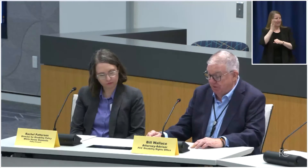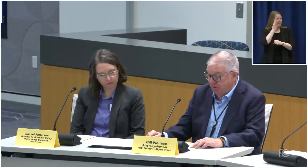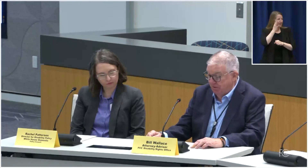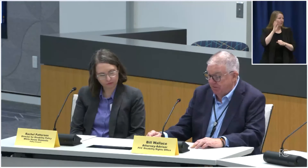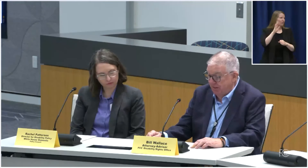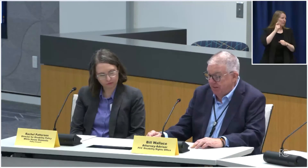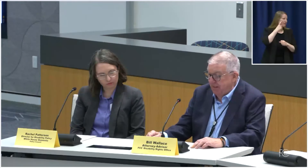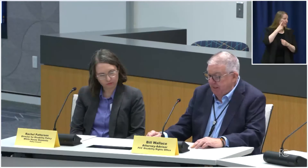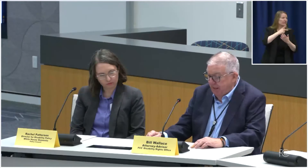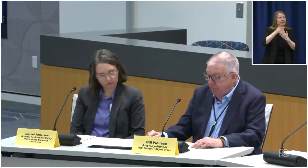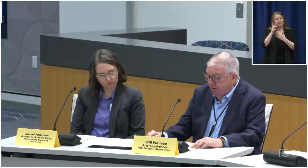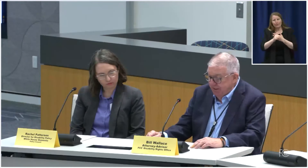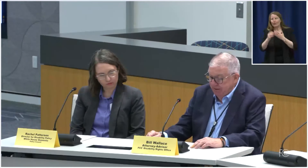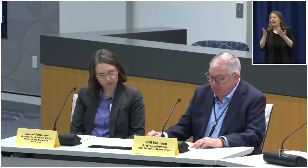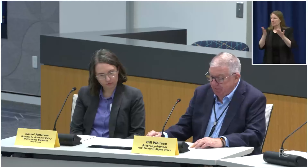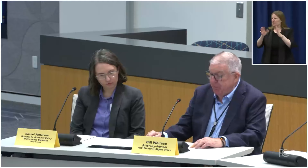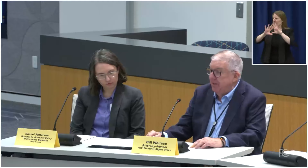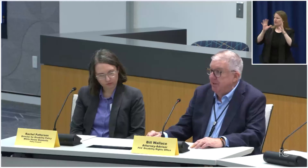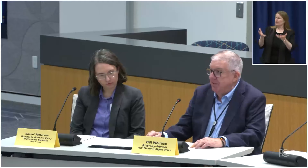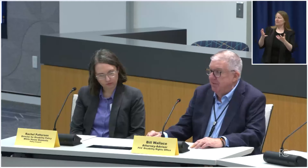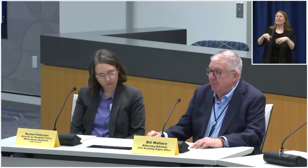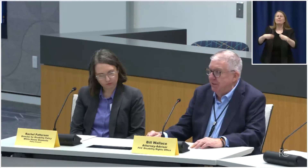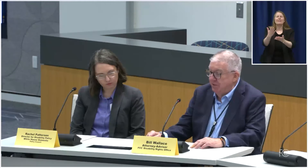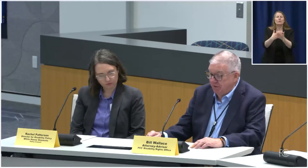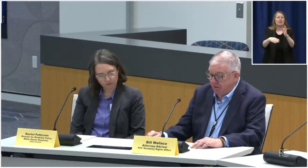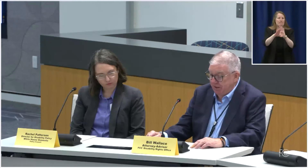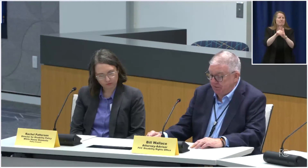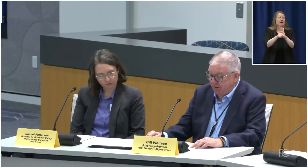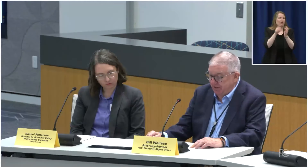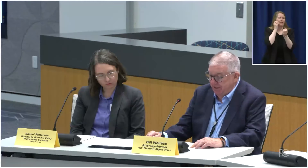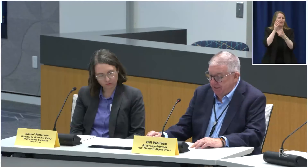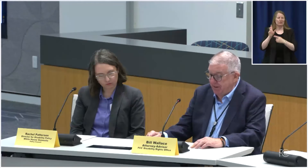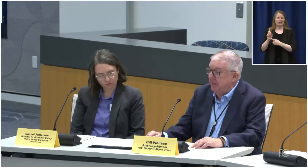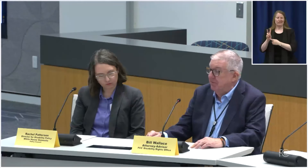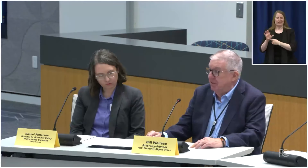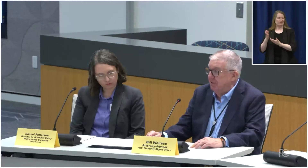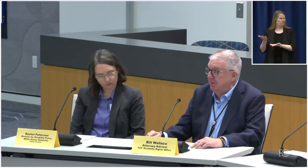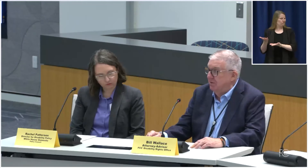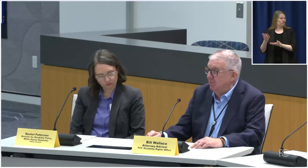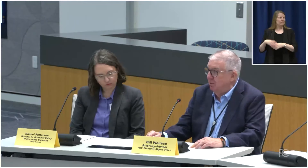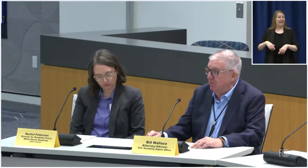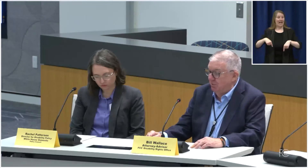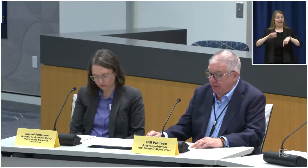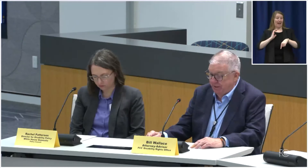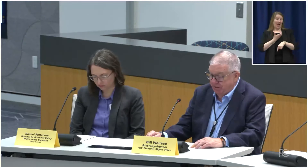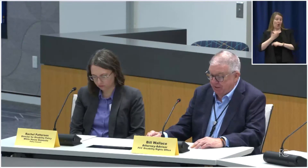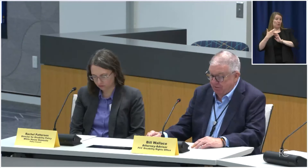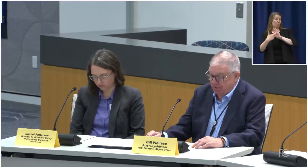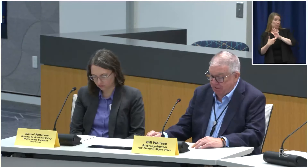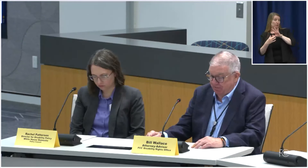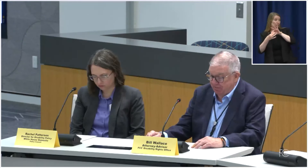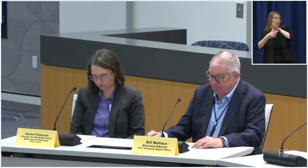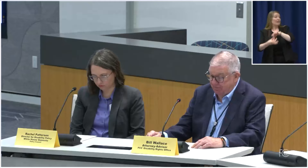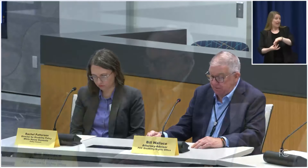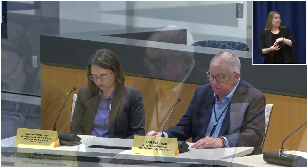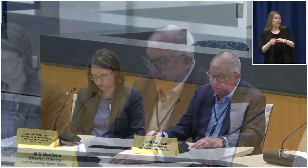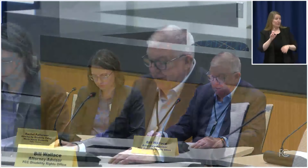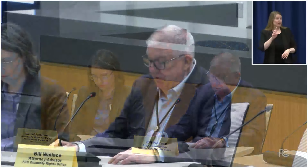GRAY AND BROWN HAIR WEARING A BROWN CHECKED JACKET. THE DISABILITY RIGHTS OFFICE IS VERY PLEASED TO HAVE YOU ALL HERE TODAY TO LEARN HOW IMPLEMENTING DIRECT VIDEO